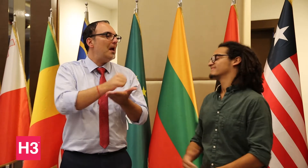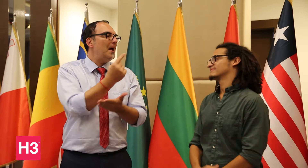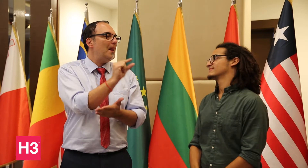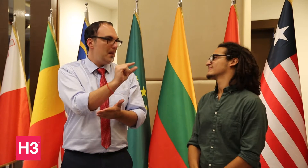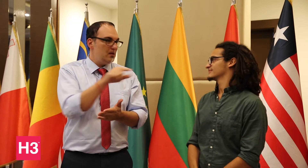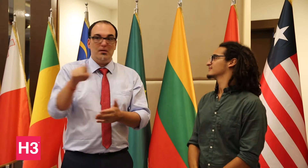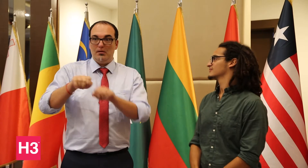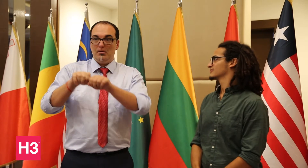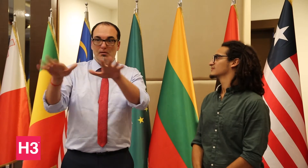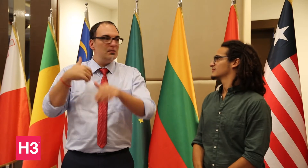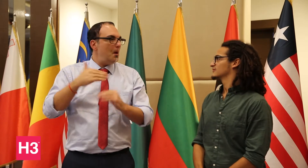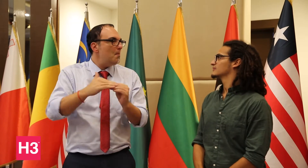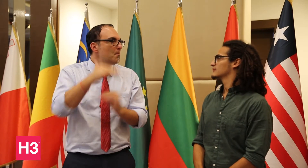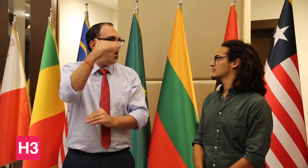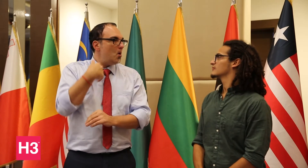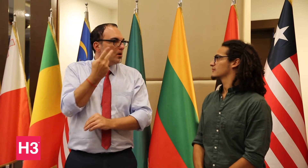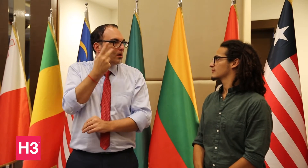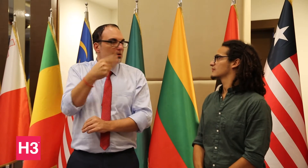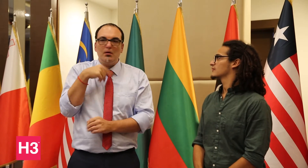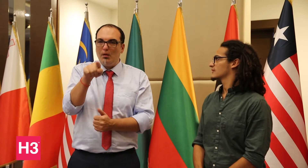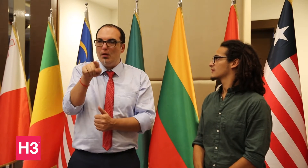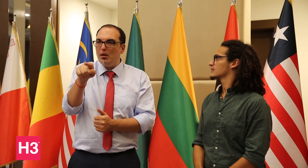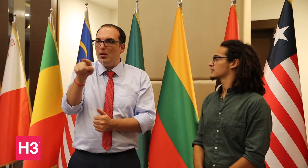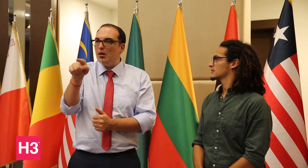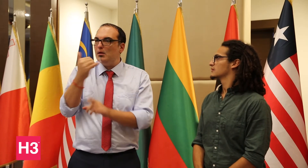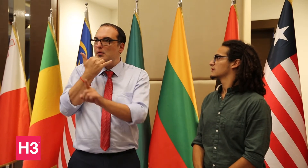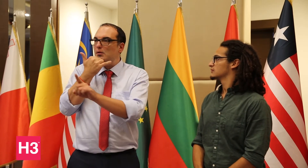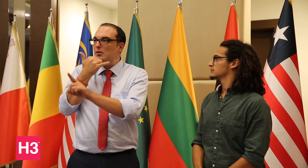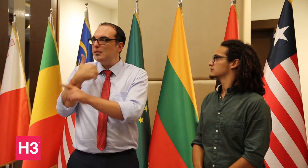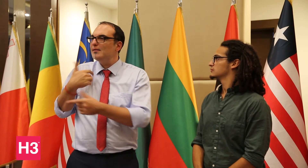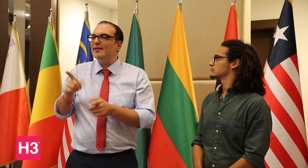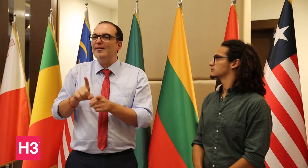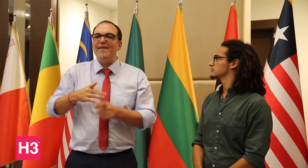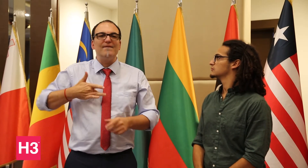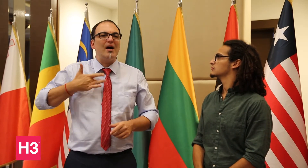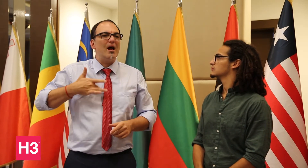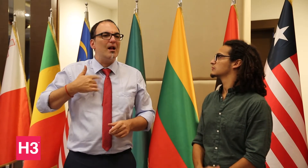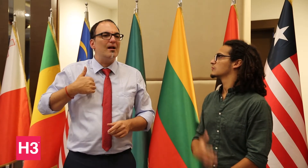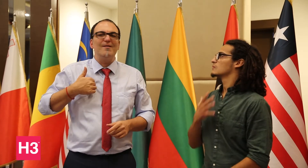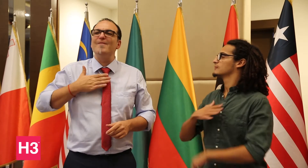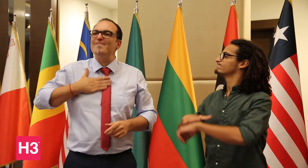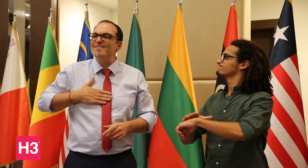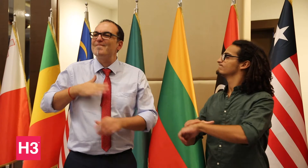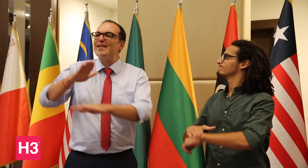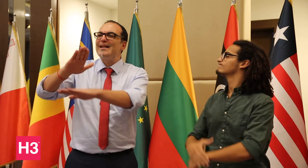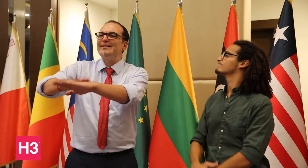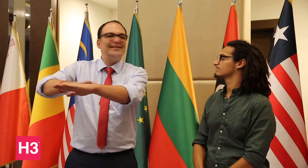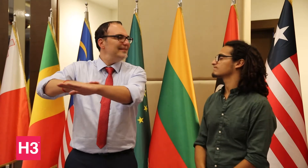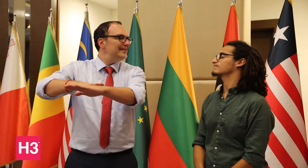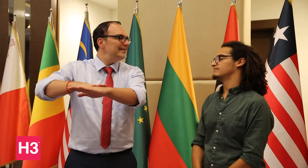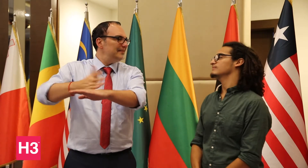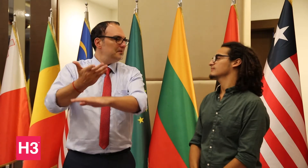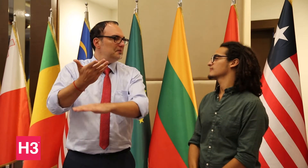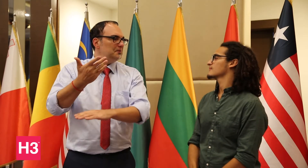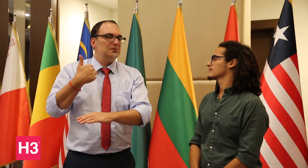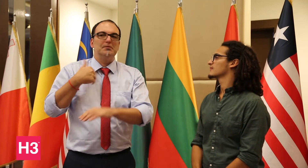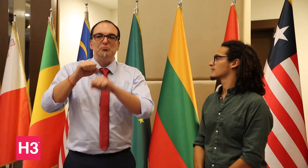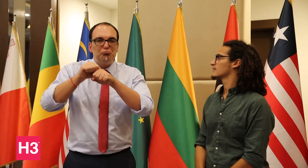Previously we just had media, but now with social media I can see more people incorrectly signing Deaflympics, and I want to